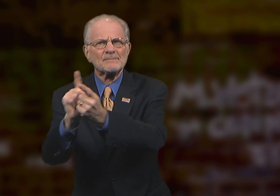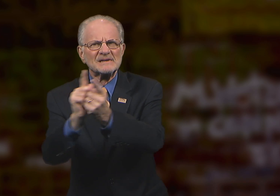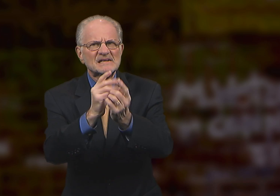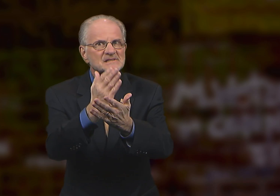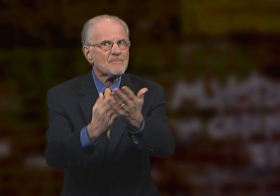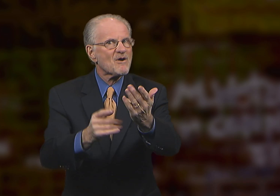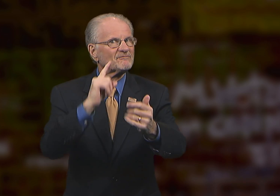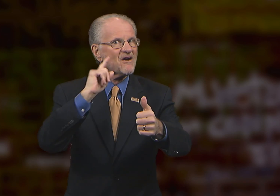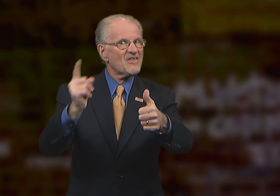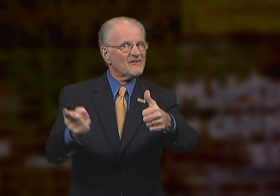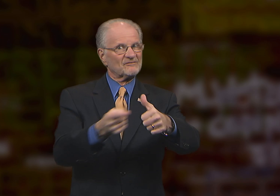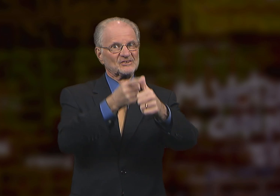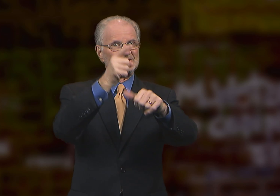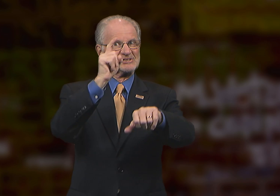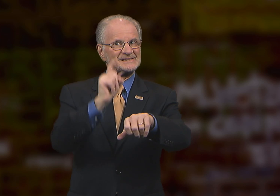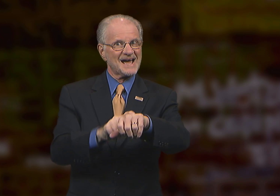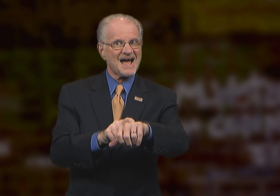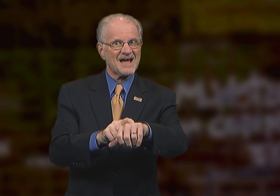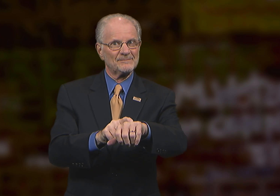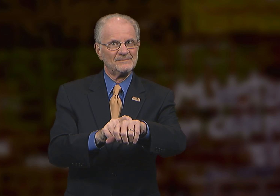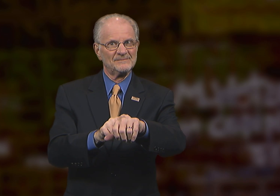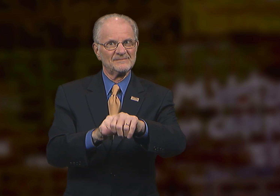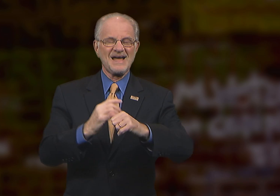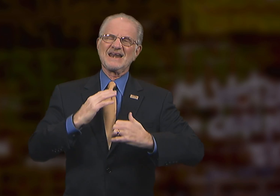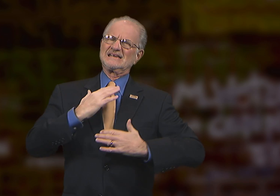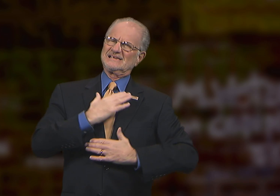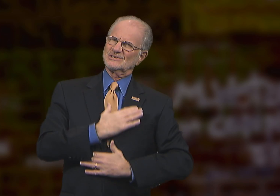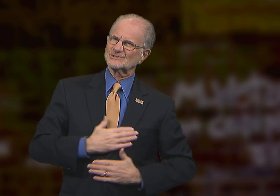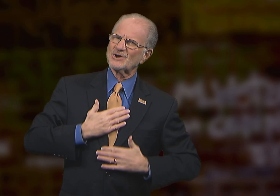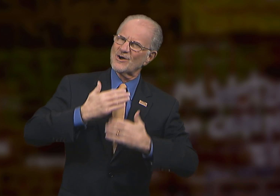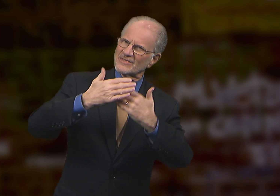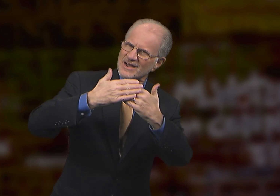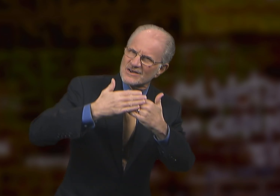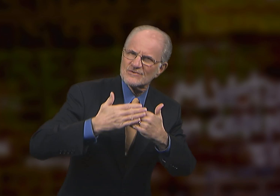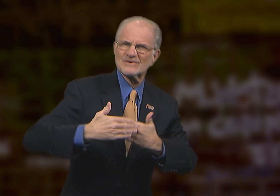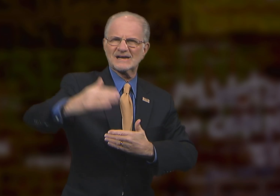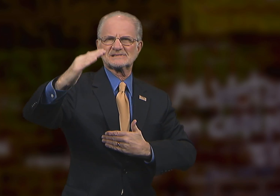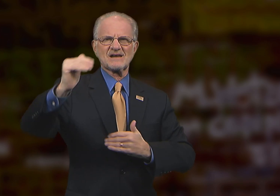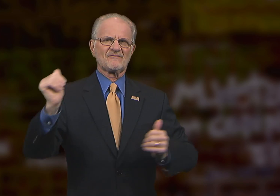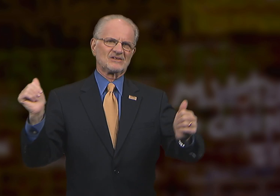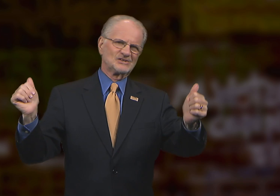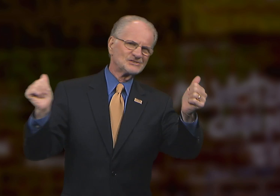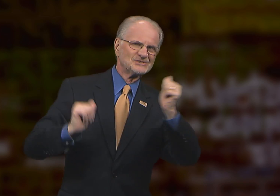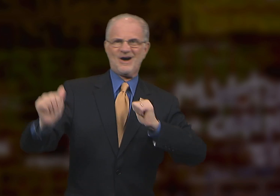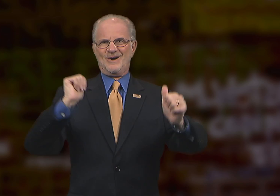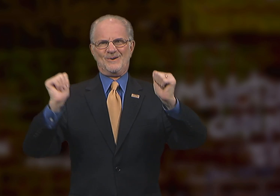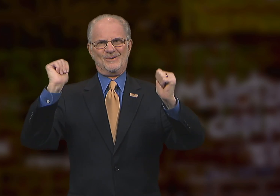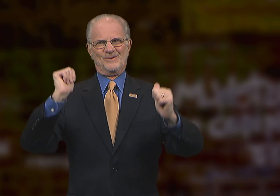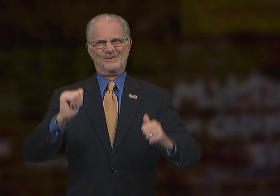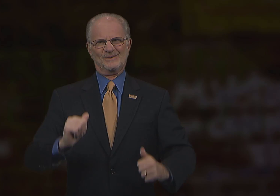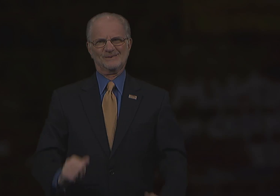and to meet some of you for the first time. Enjoy the rest of the show.